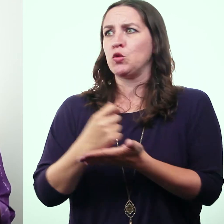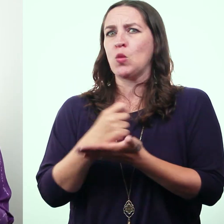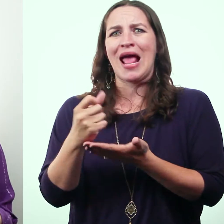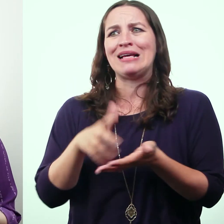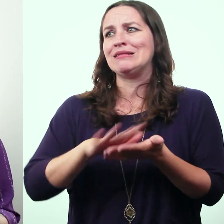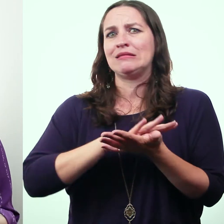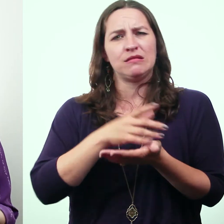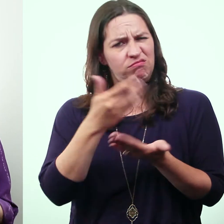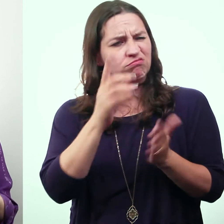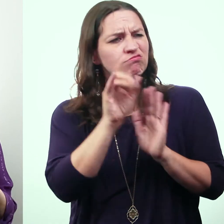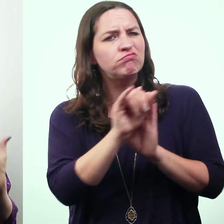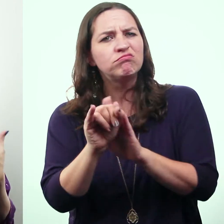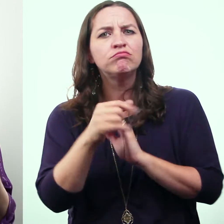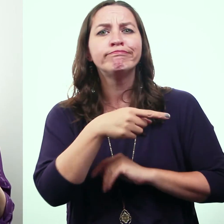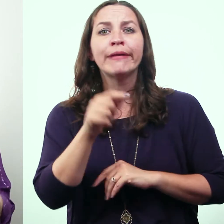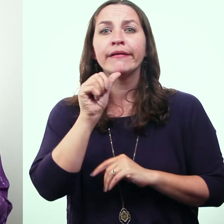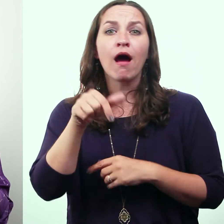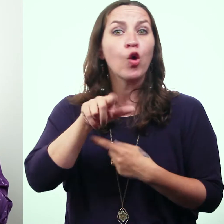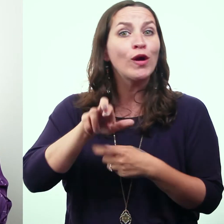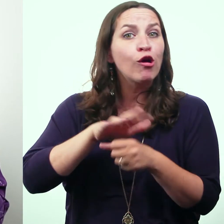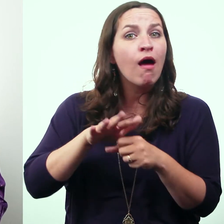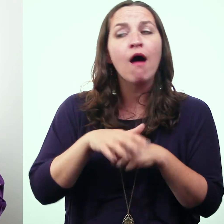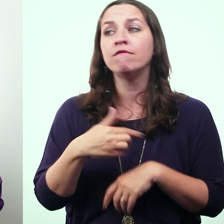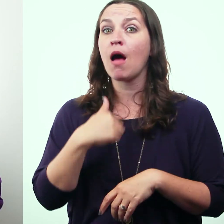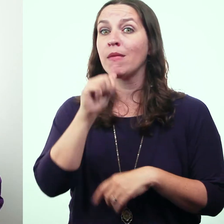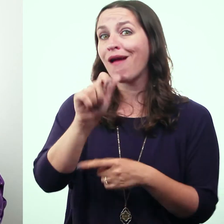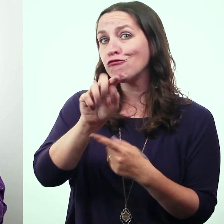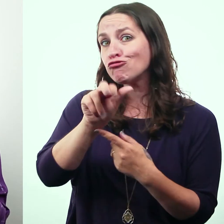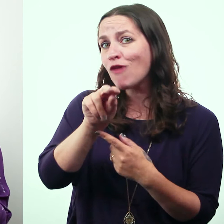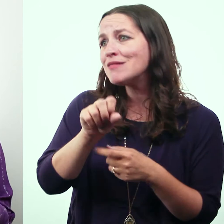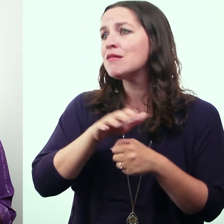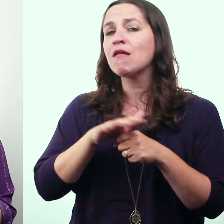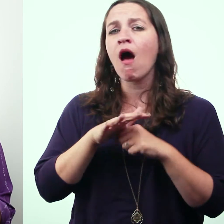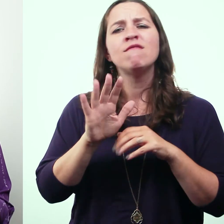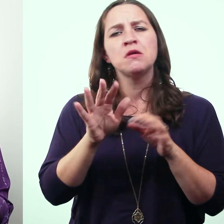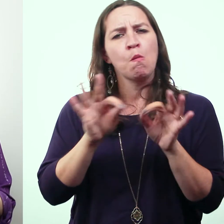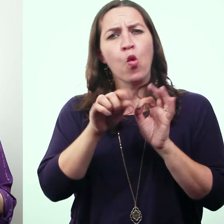not trans enough, whatever these these identity pieces that people feel they're not good enough. I